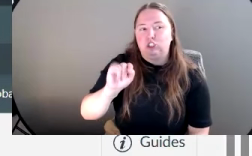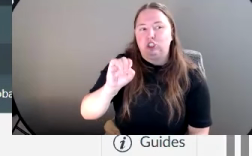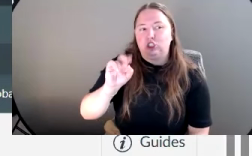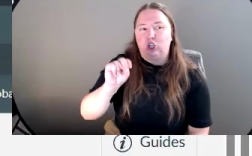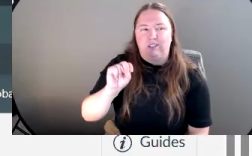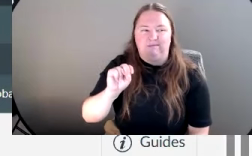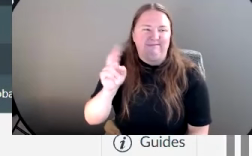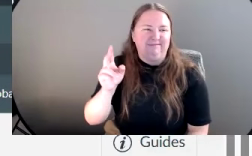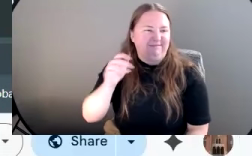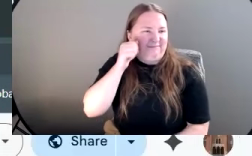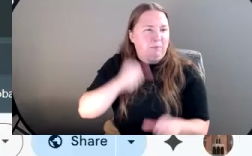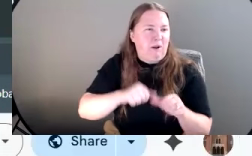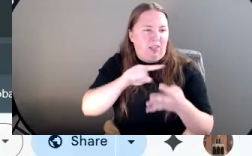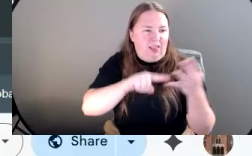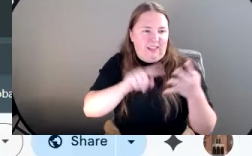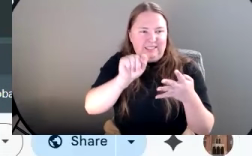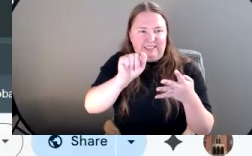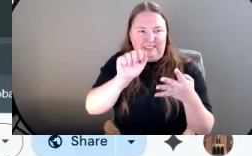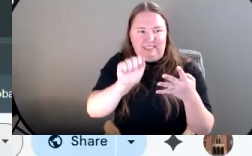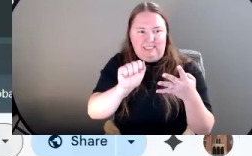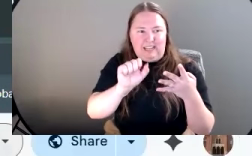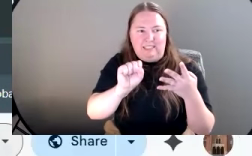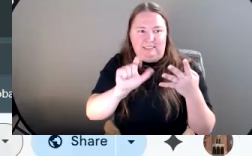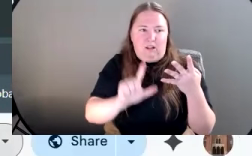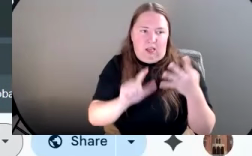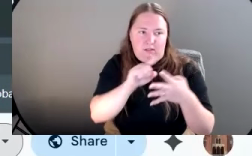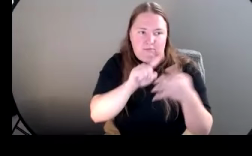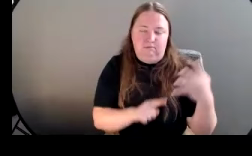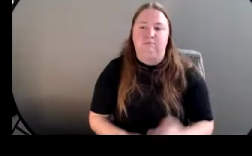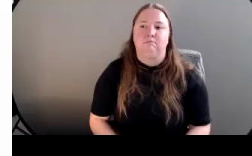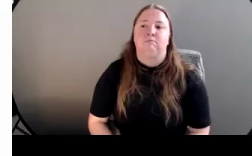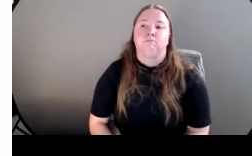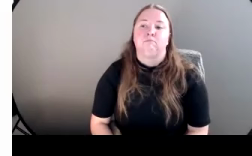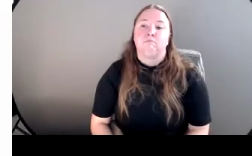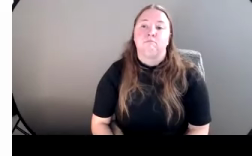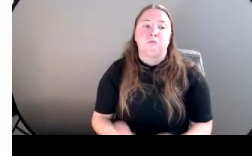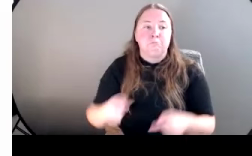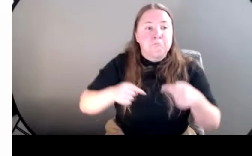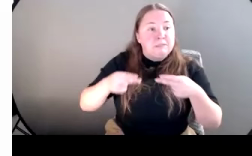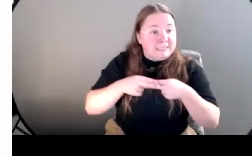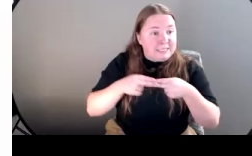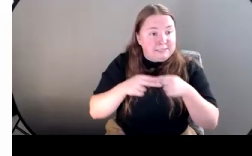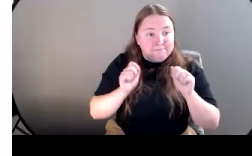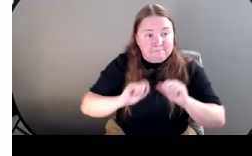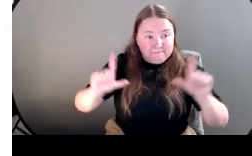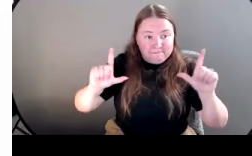Okay. Let me figure out if I can get back to my slide show. Yes. Okay.